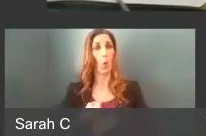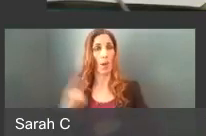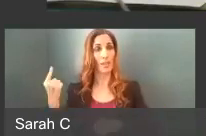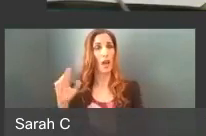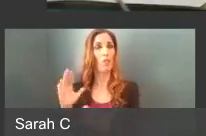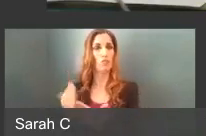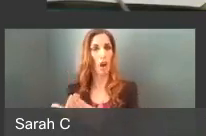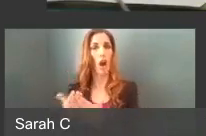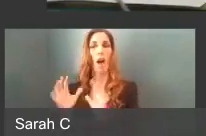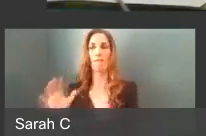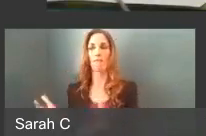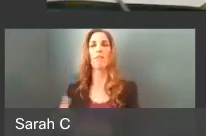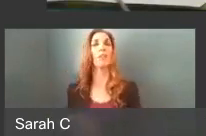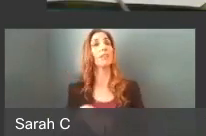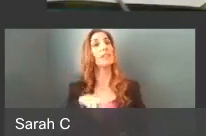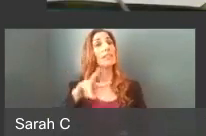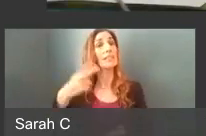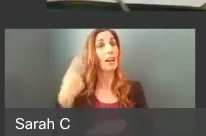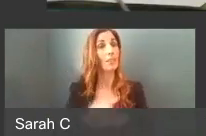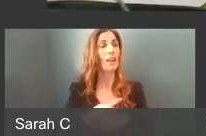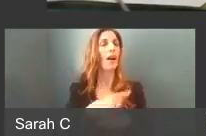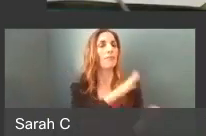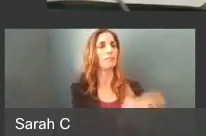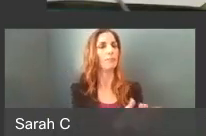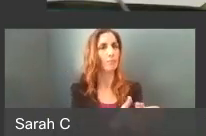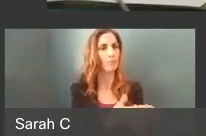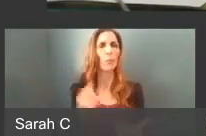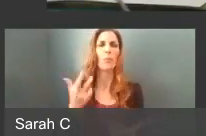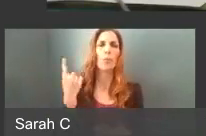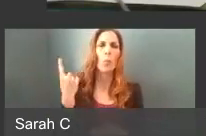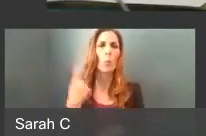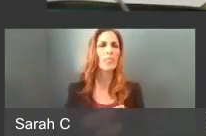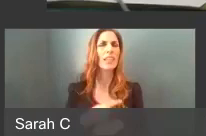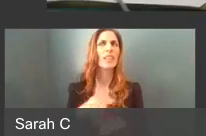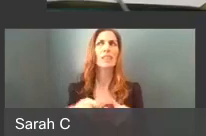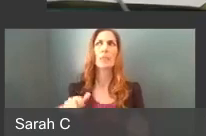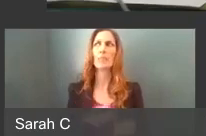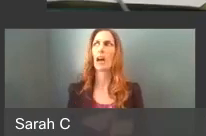day or, I think, maybe one day we got them all on the same day but they were in two different boxes.